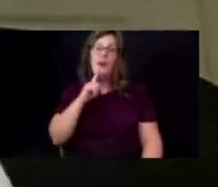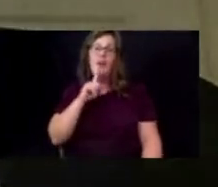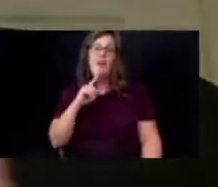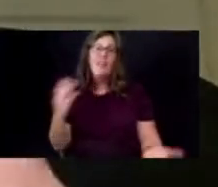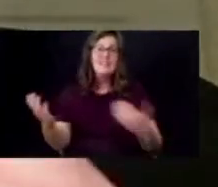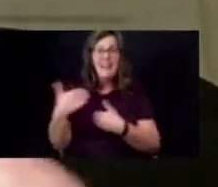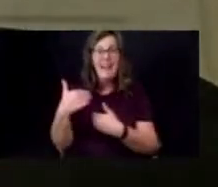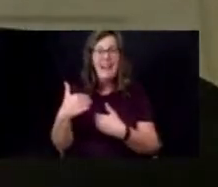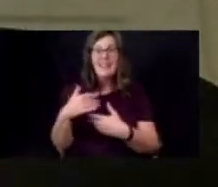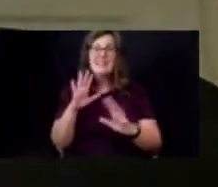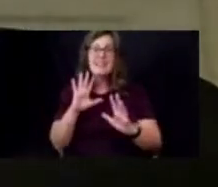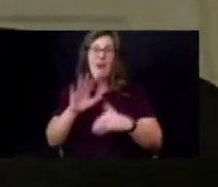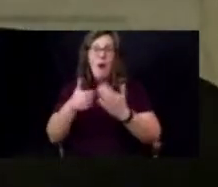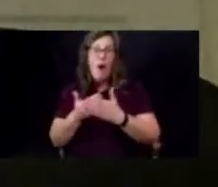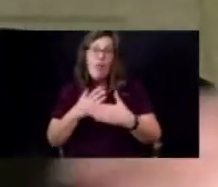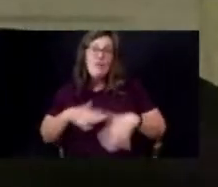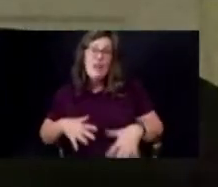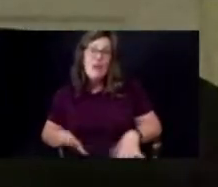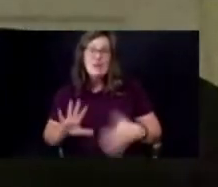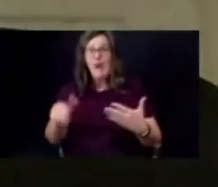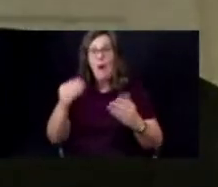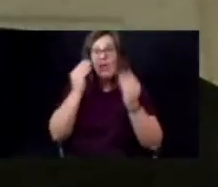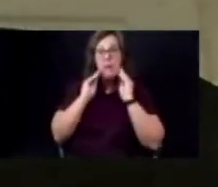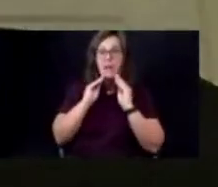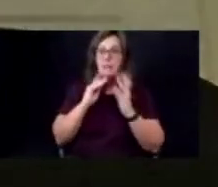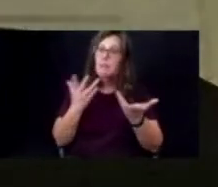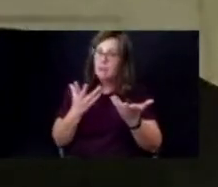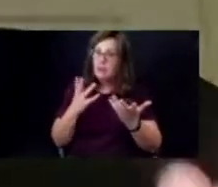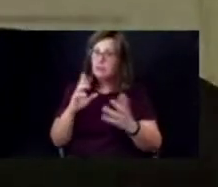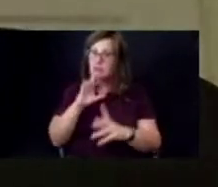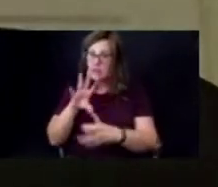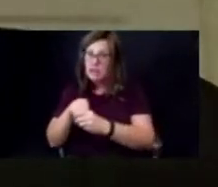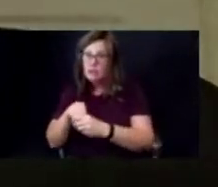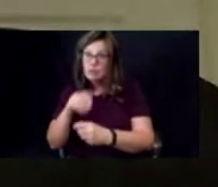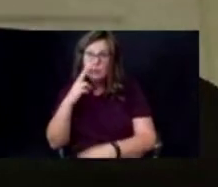all of the makeup like maybe she's into makeup maybe she's not just like any other woman um so